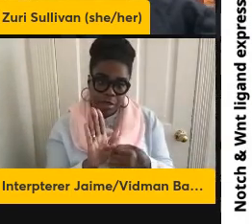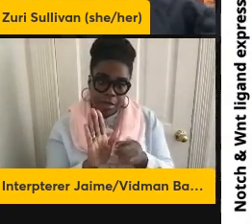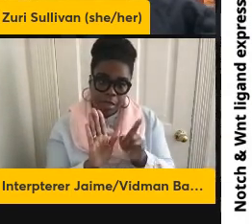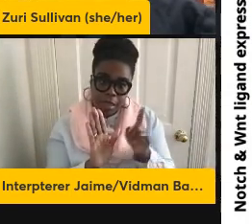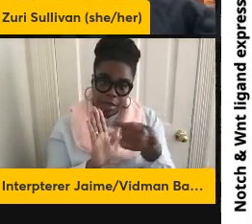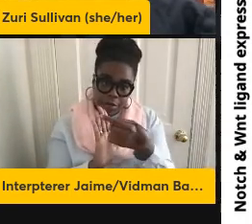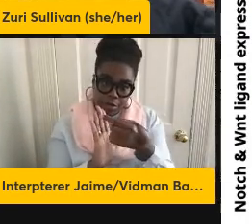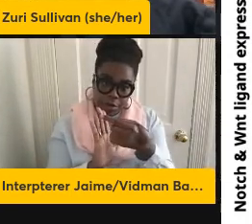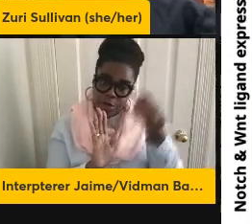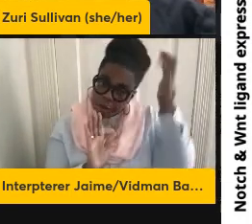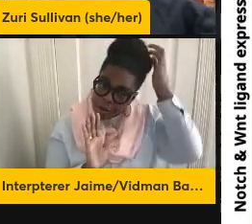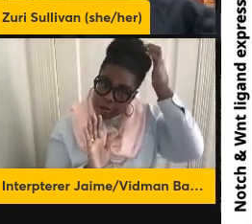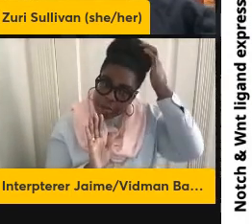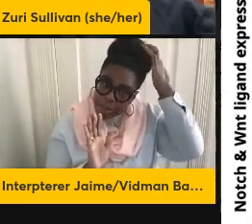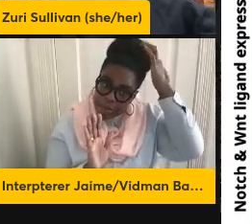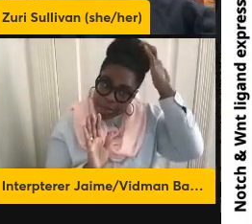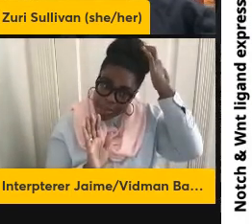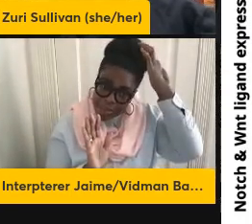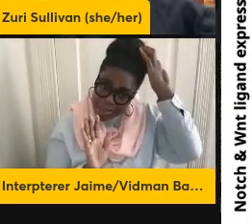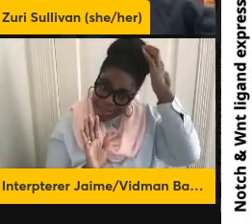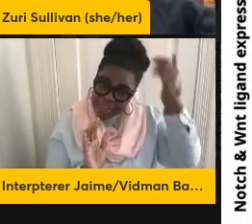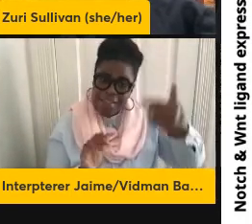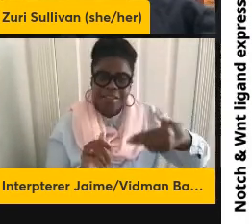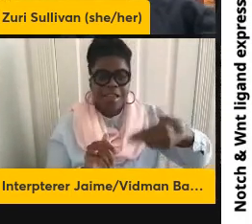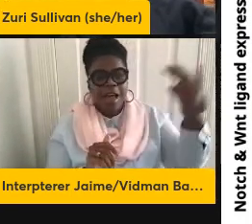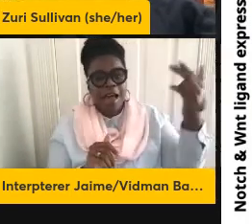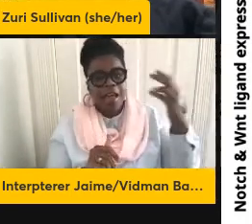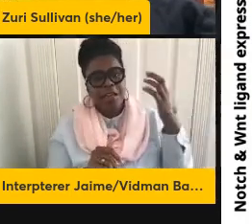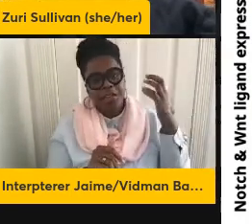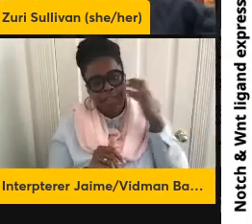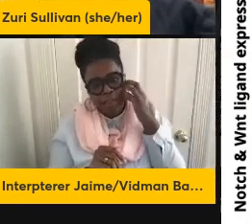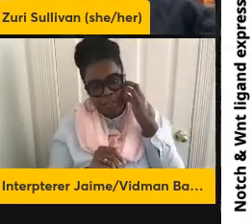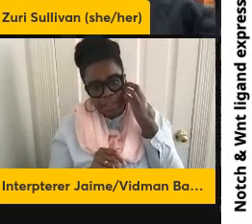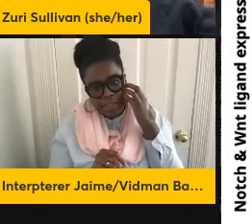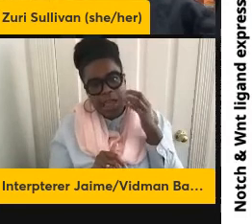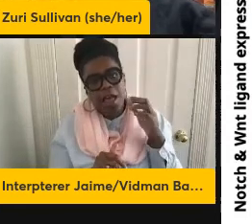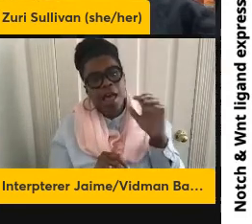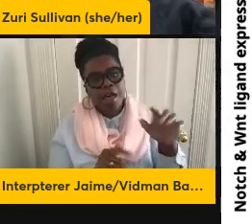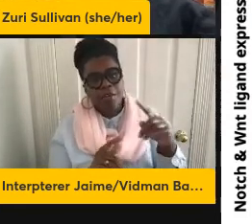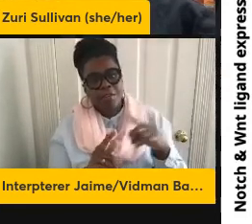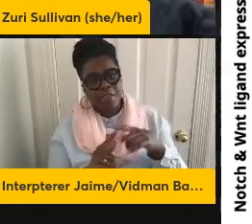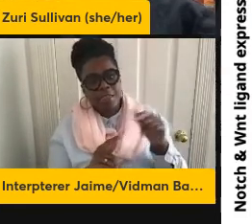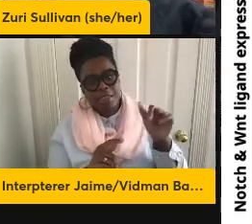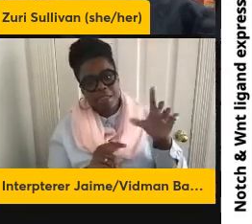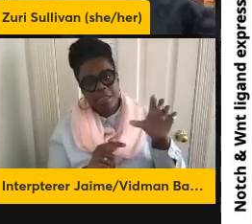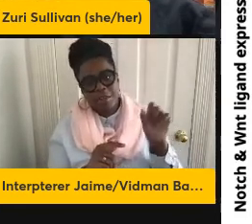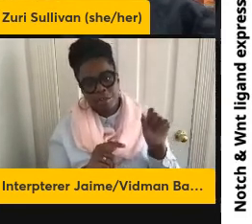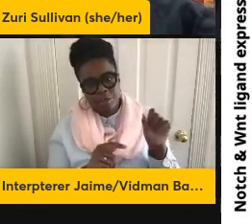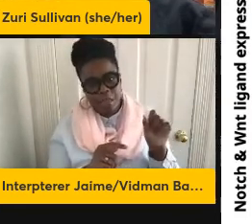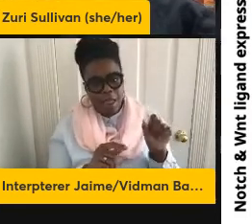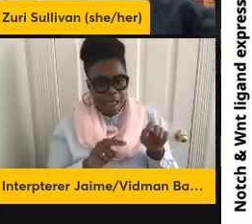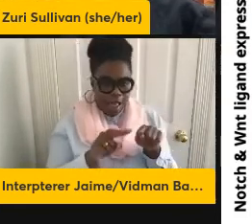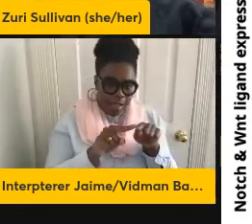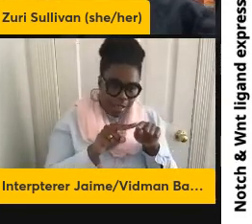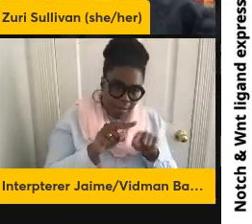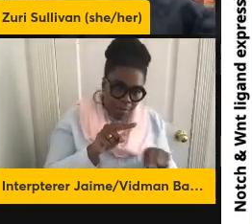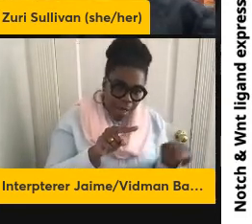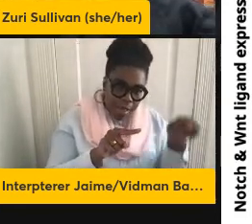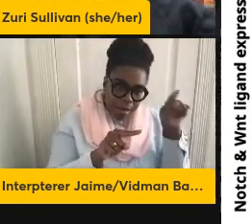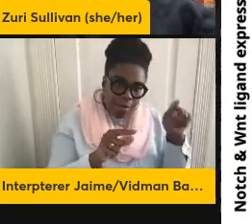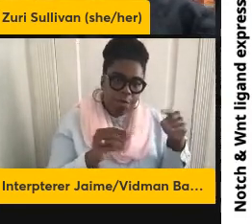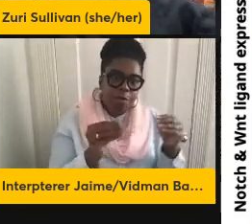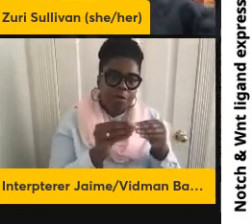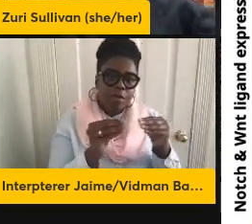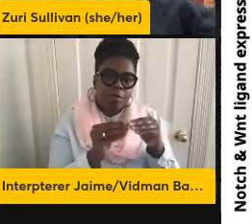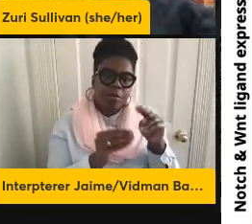concentration of gamma delta T cells more proximal to the crypt where there's a greater number of notch ligands. And so diet